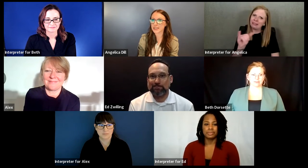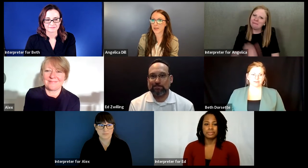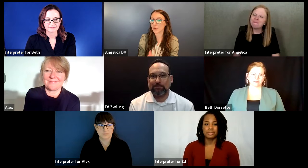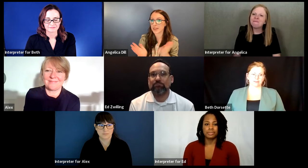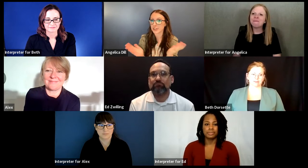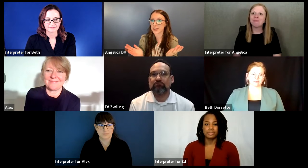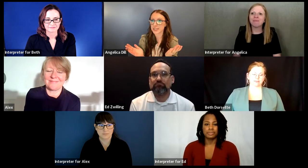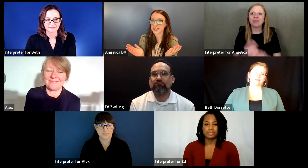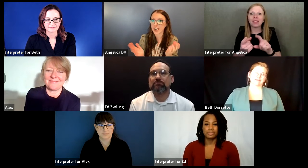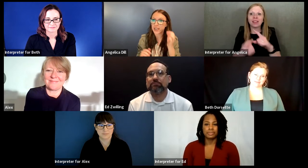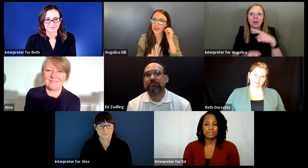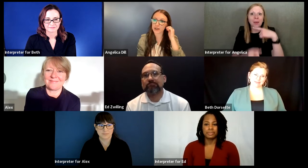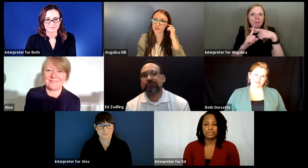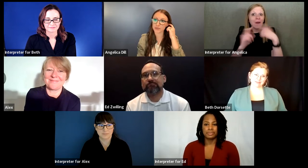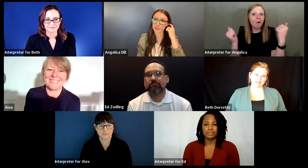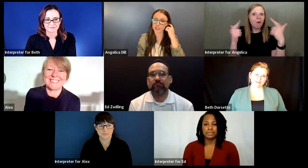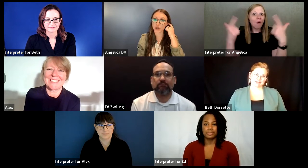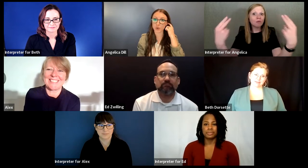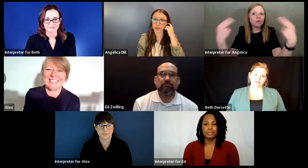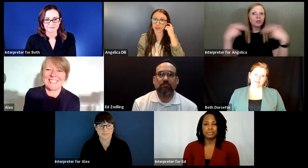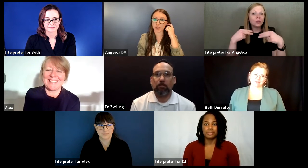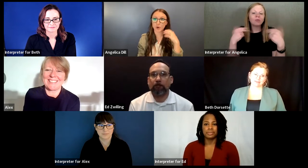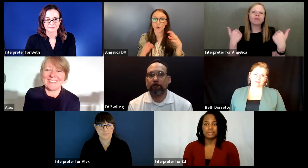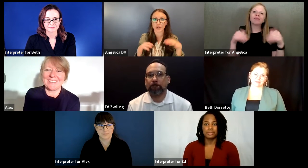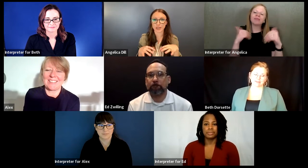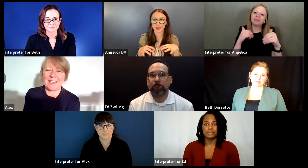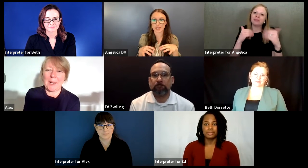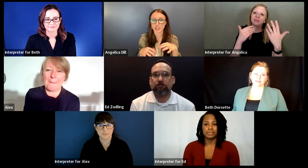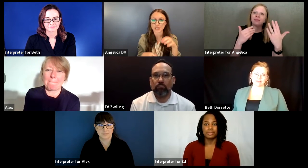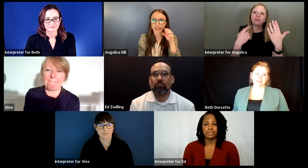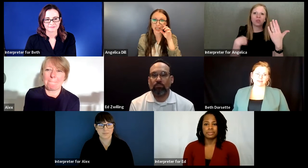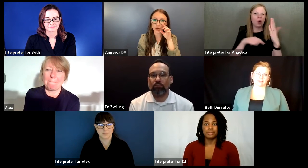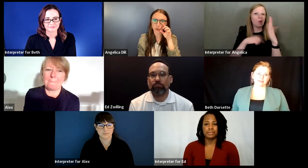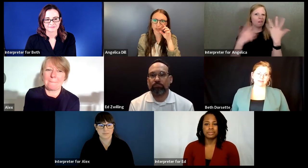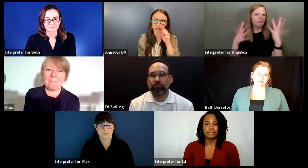And everyone that joined us tonight, just so you know, we have recorded the session tonight.